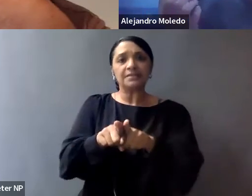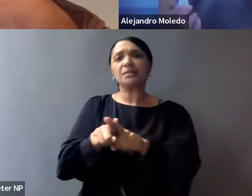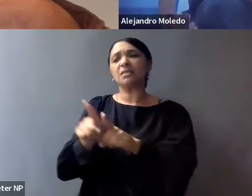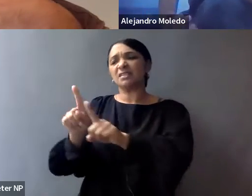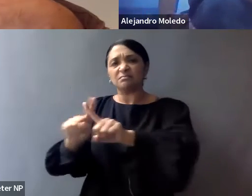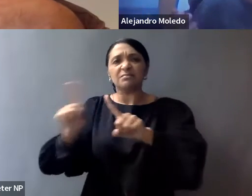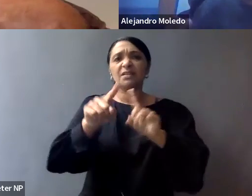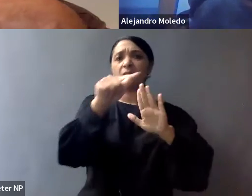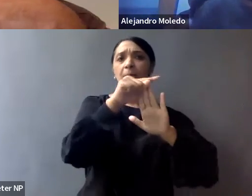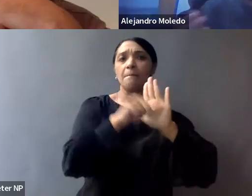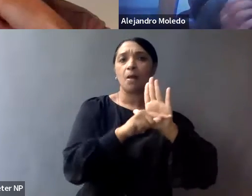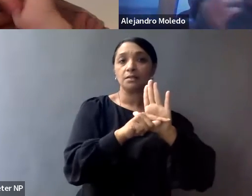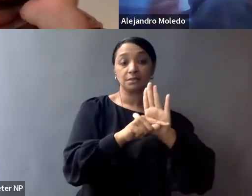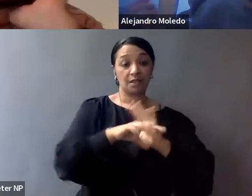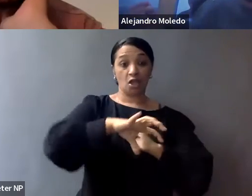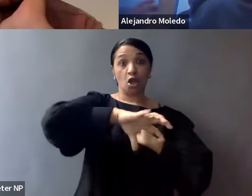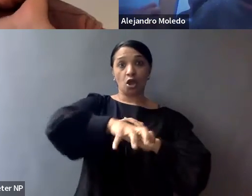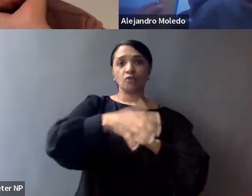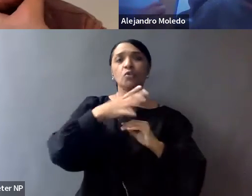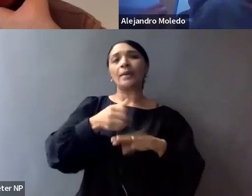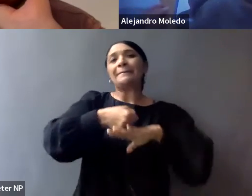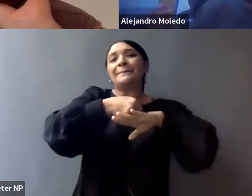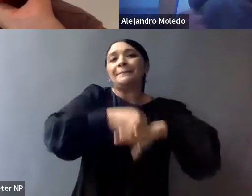countries tend to go for the minimum common denominator,